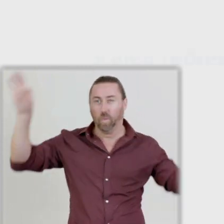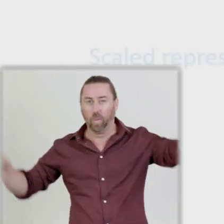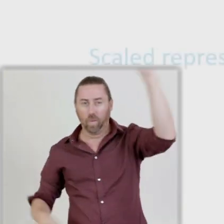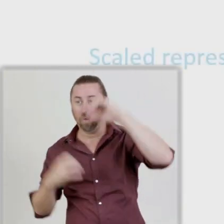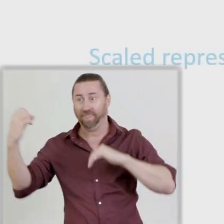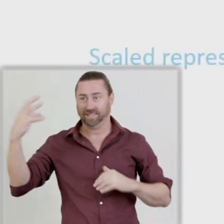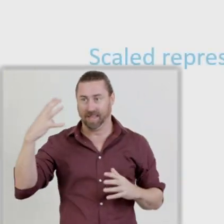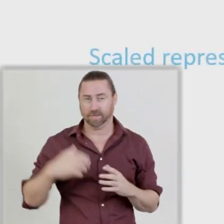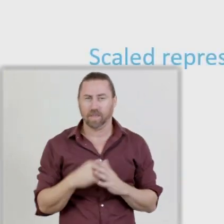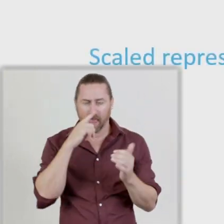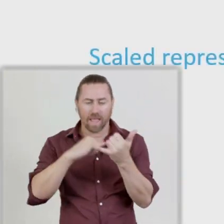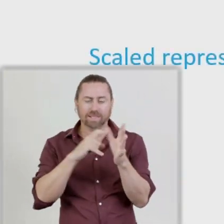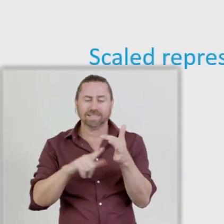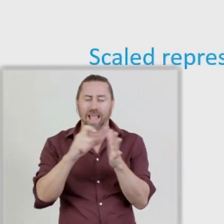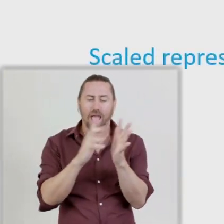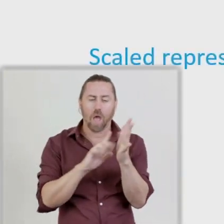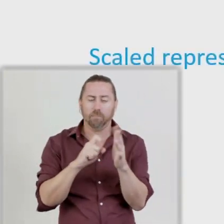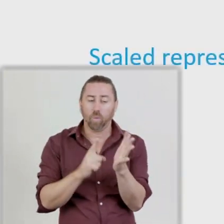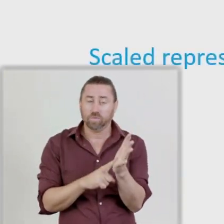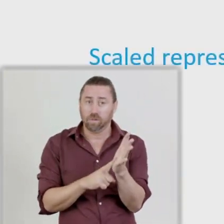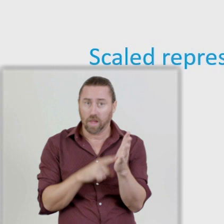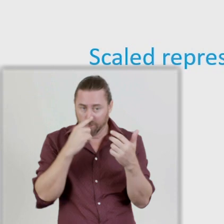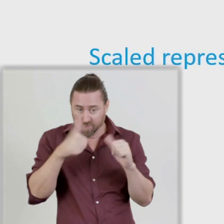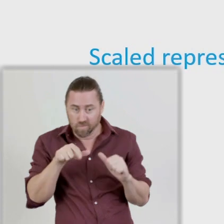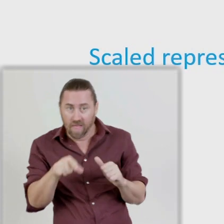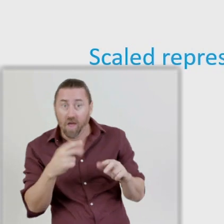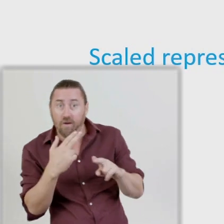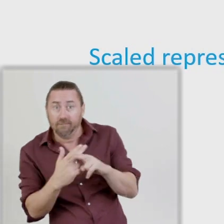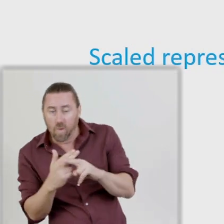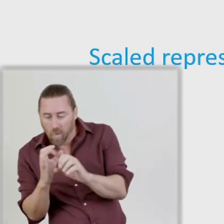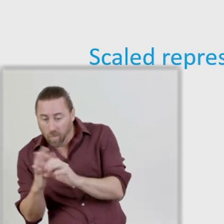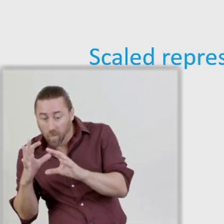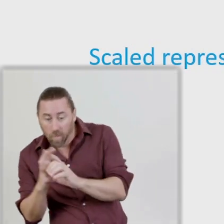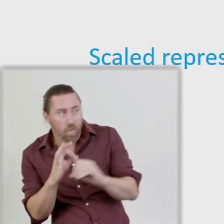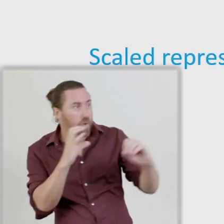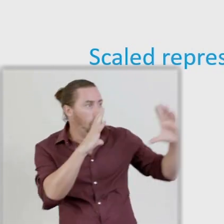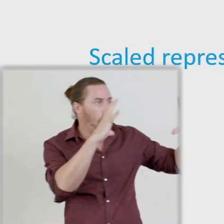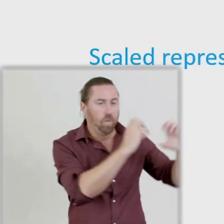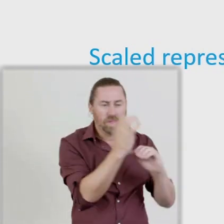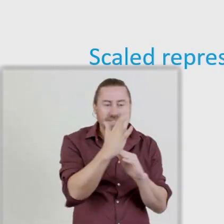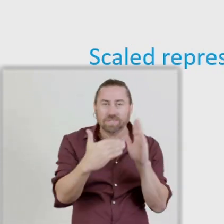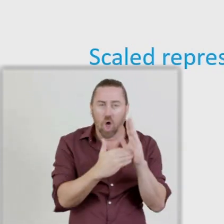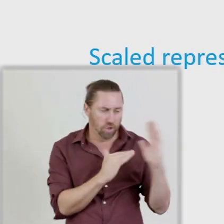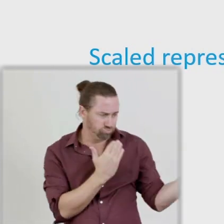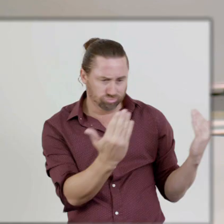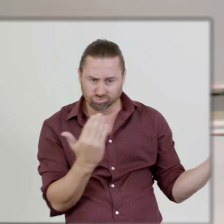Scale models are used to help us visualise, and compare large numbers, like the size of planets, and the distances between them.